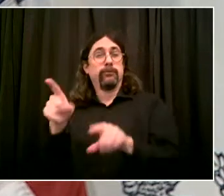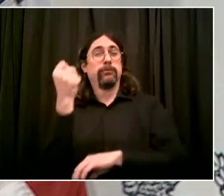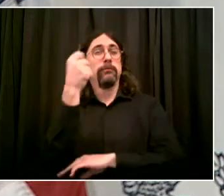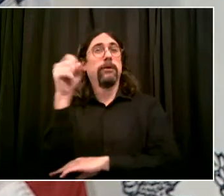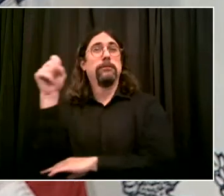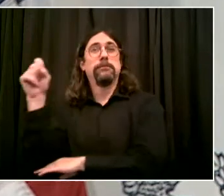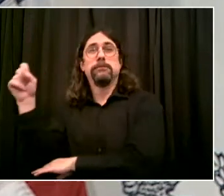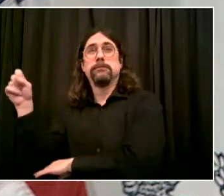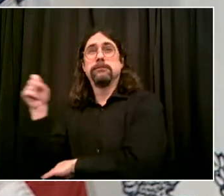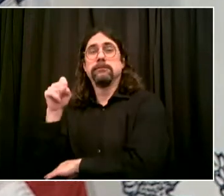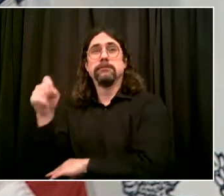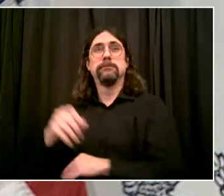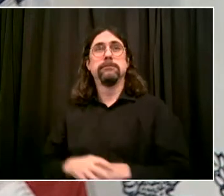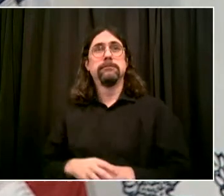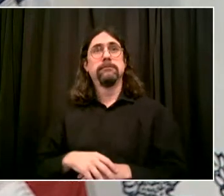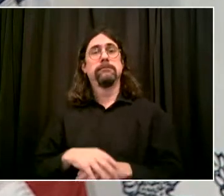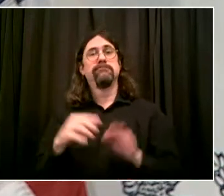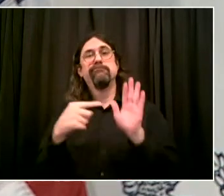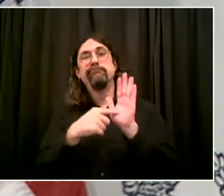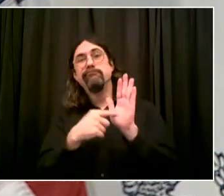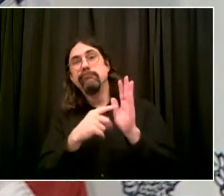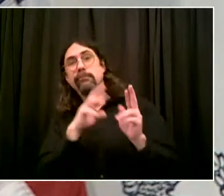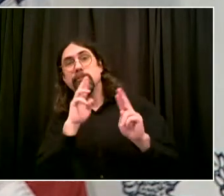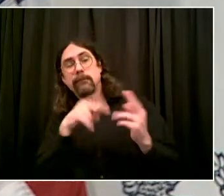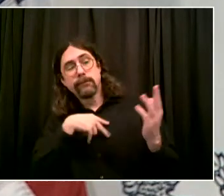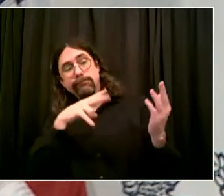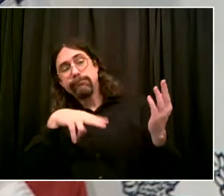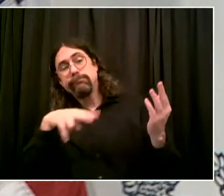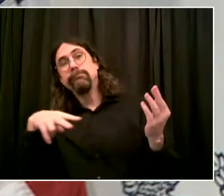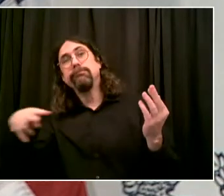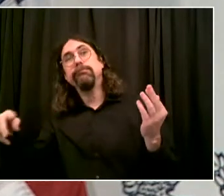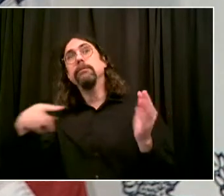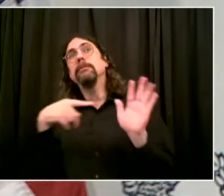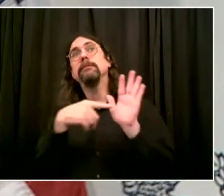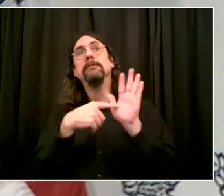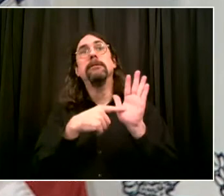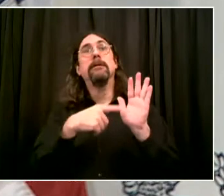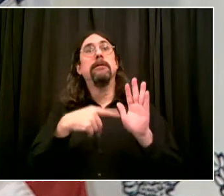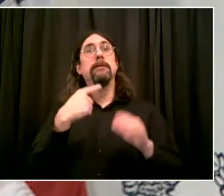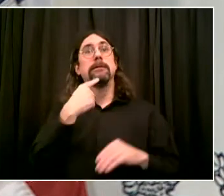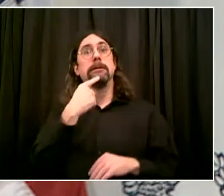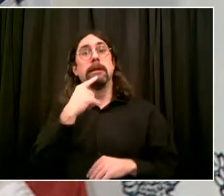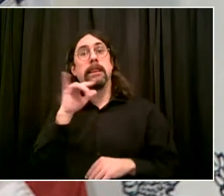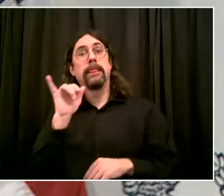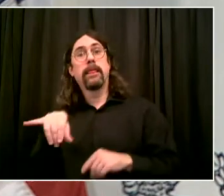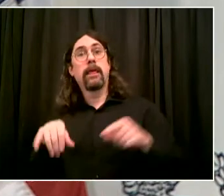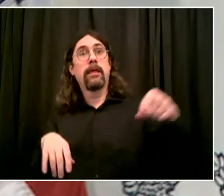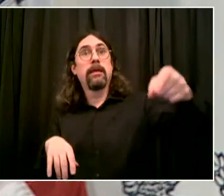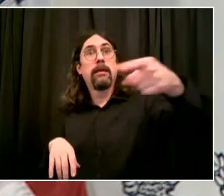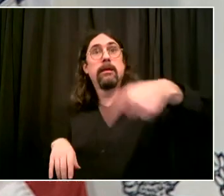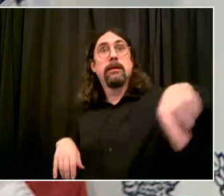DISSOPRPORTIONATELY